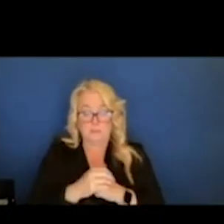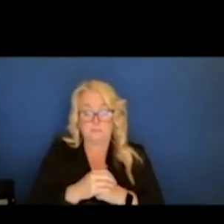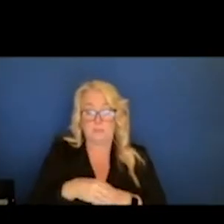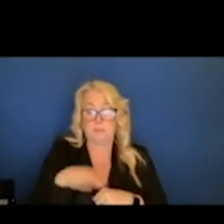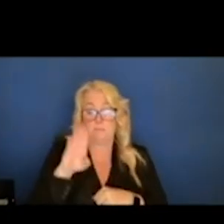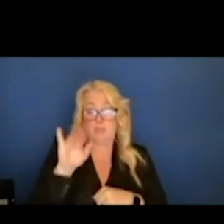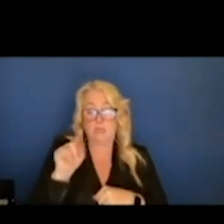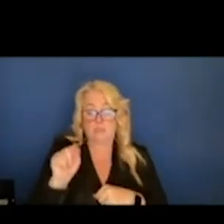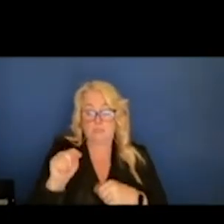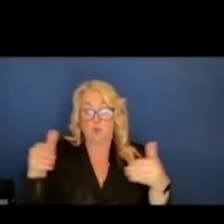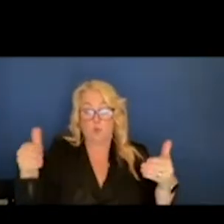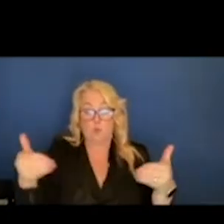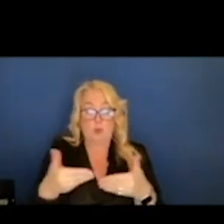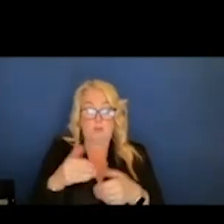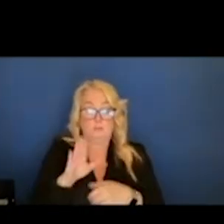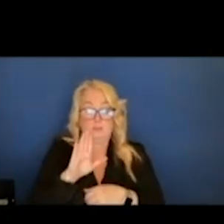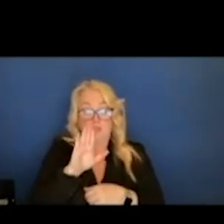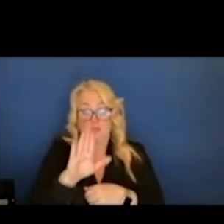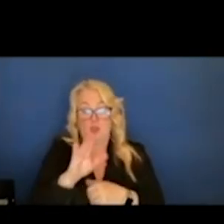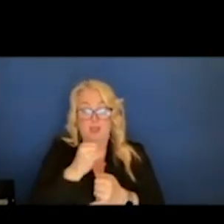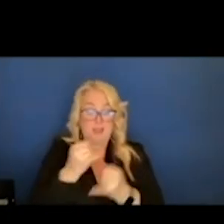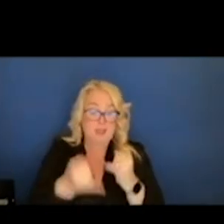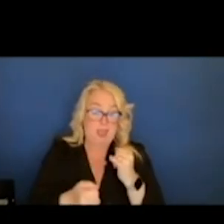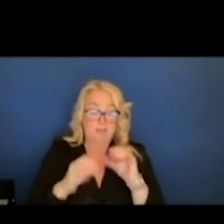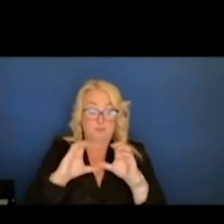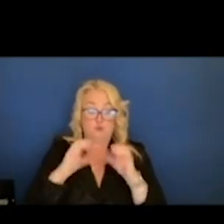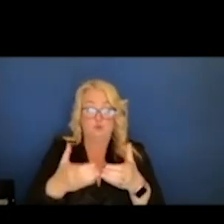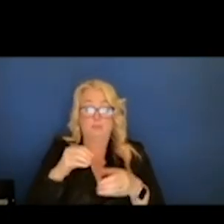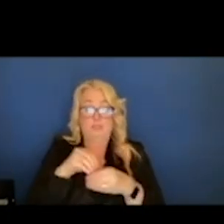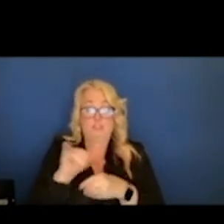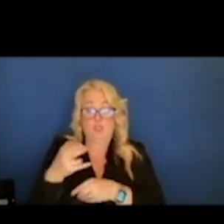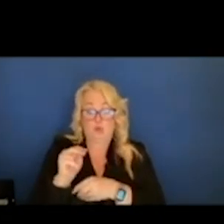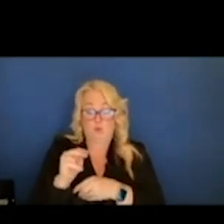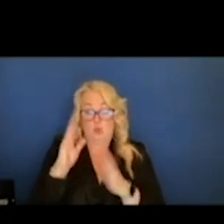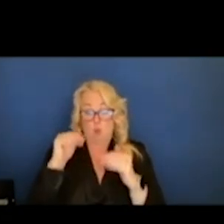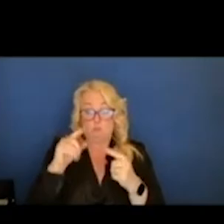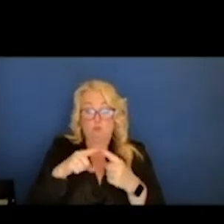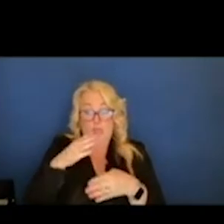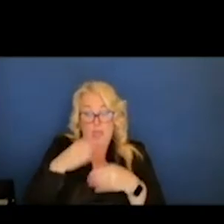The BIT team welcomed their latest cohort in January and hope to end the year with a group